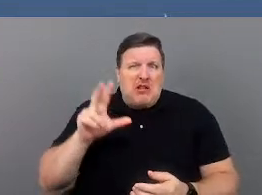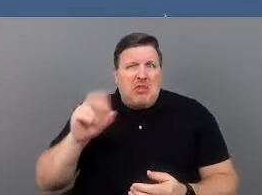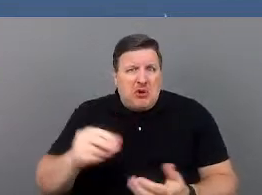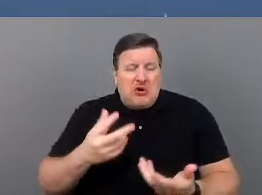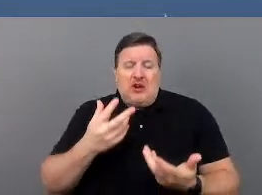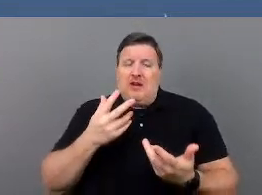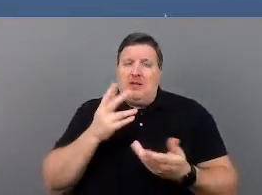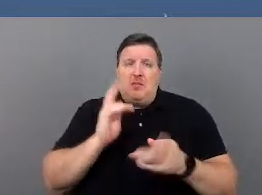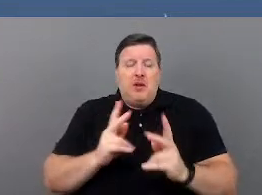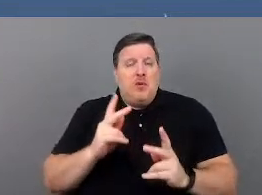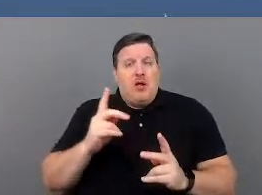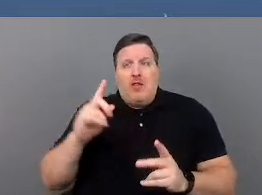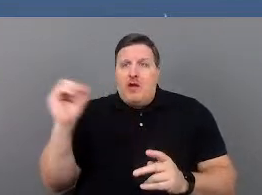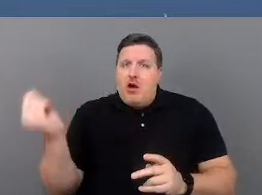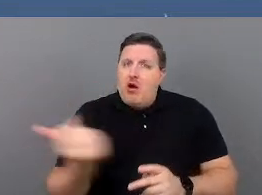AND OTHER CRISIS ISSUES WITHOUT THE USE OF ARMED POLICE.